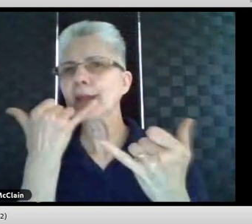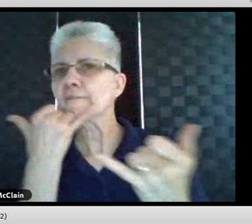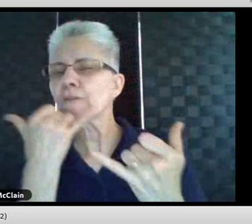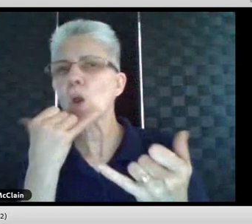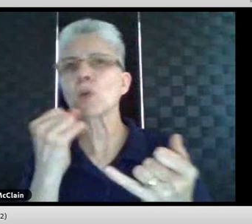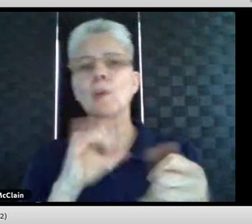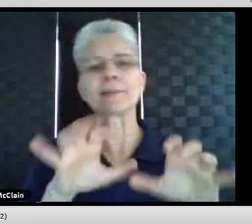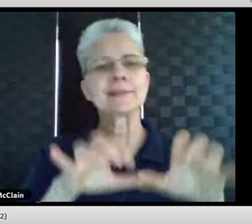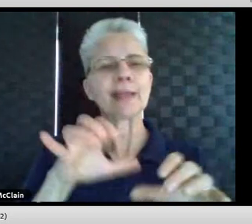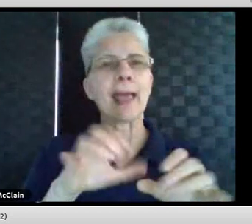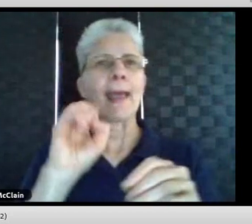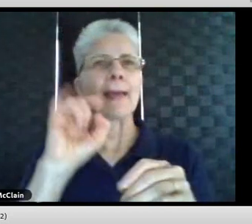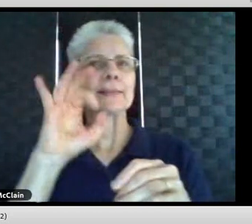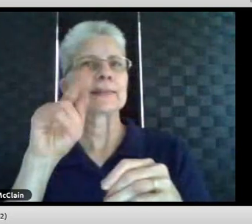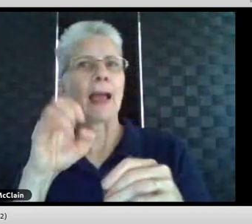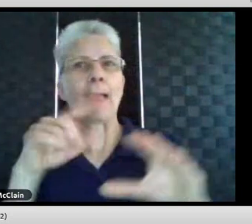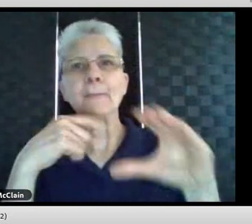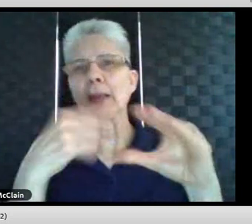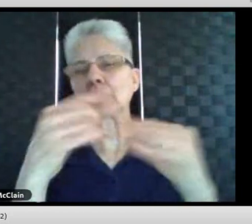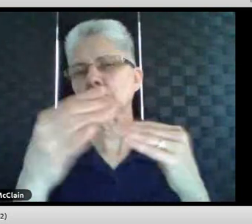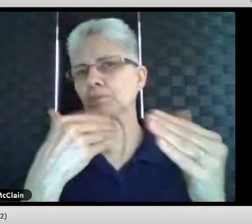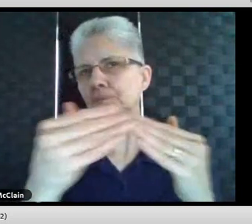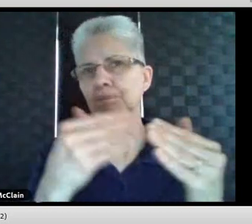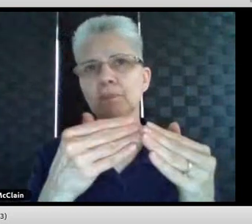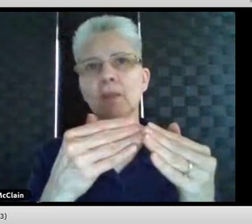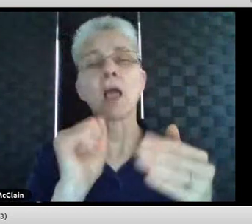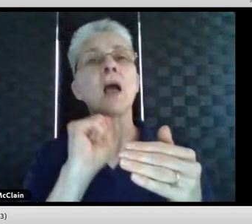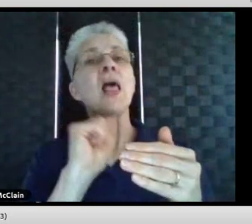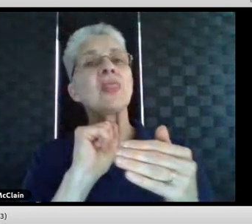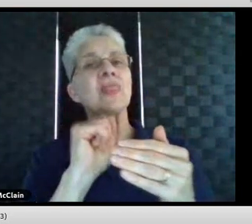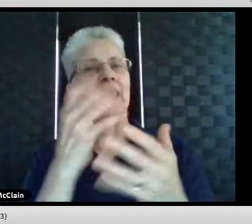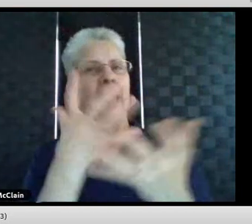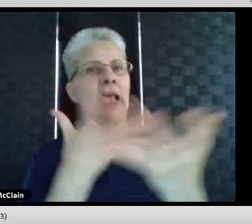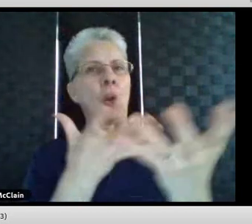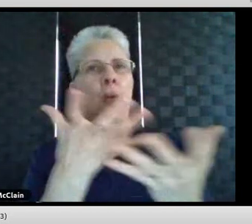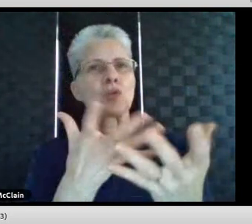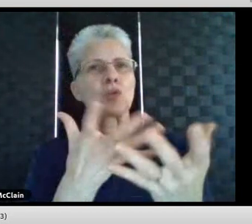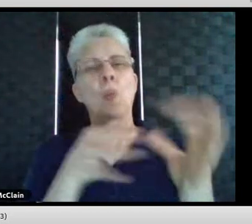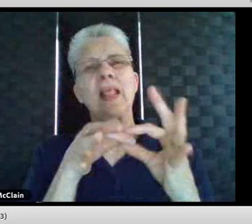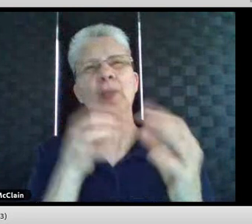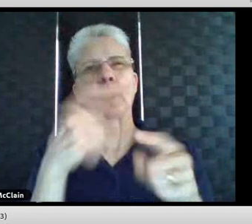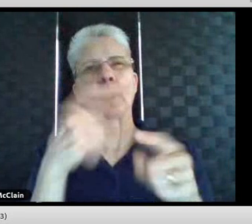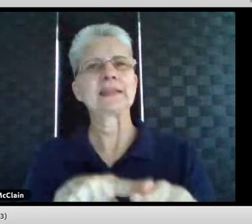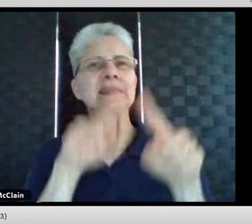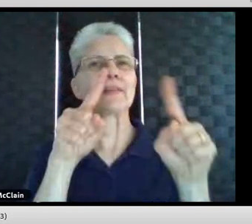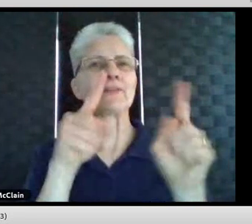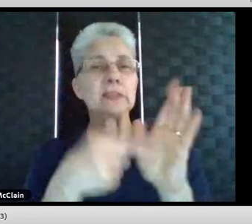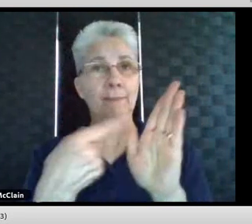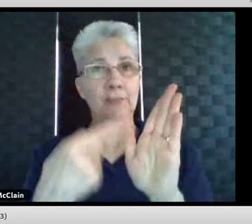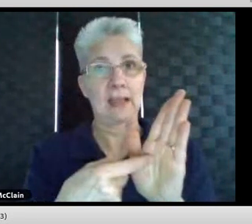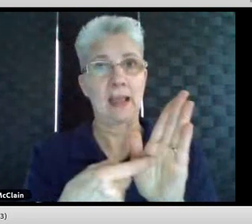Skype, e-mail, whatever it might be. It's just that the interpersonal relationship is going to be a little bit different sometimes within that medium,